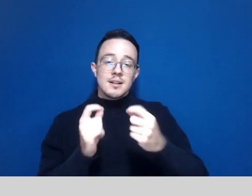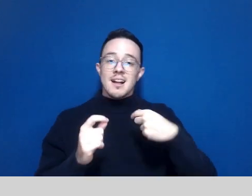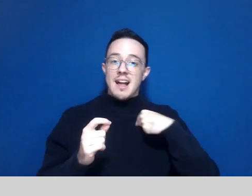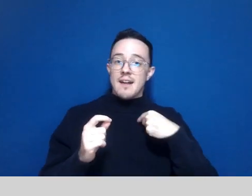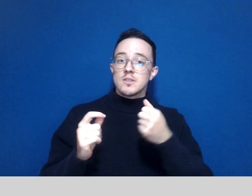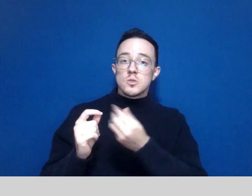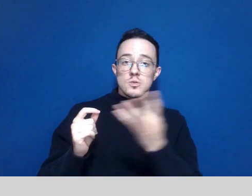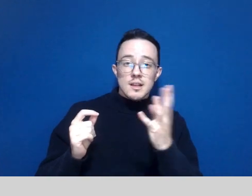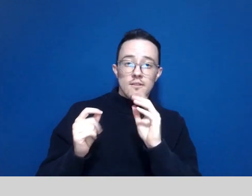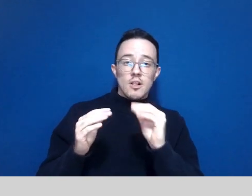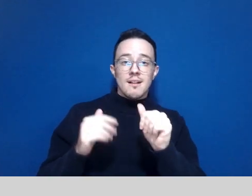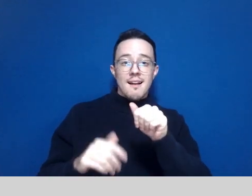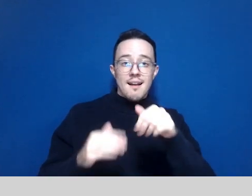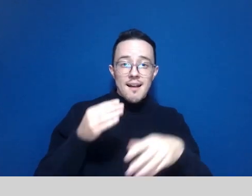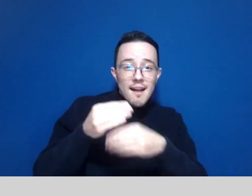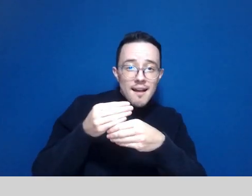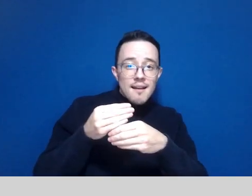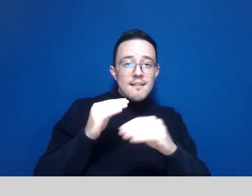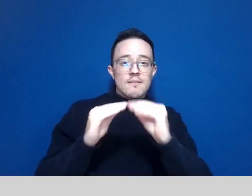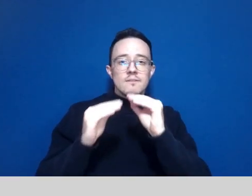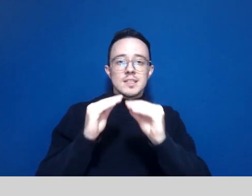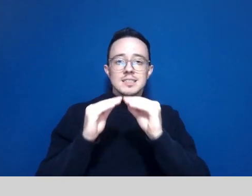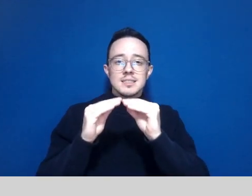and fixes to get all of this working properly.